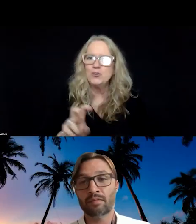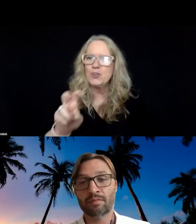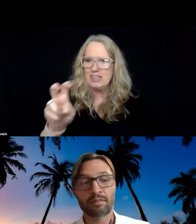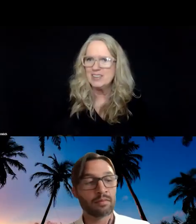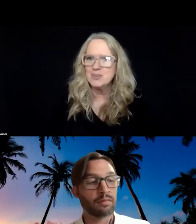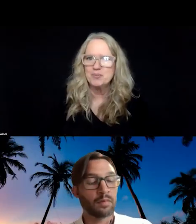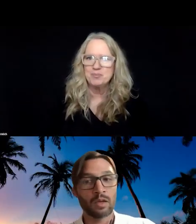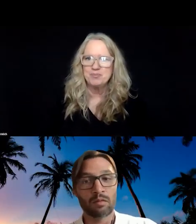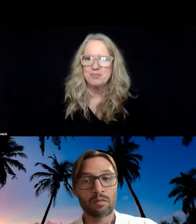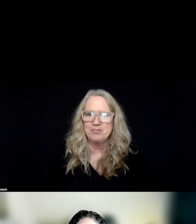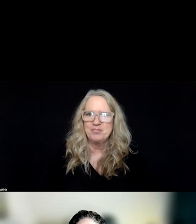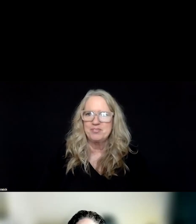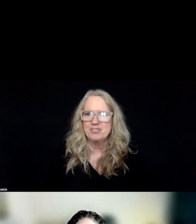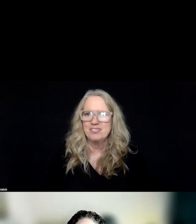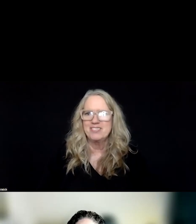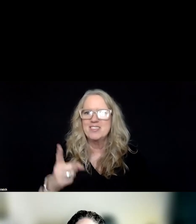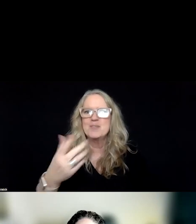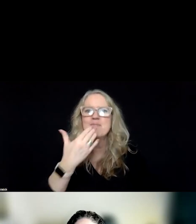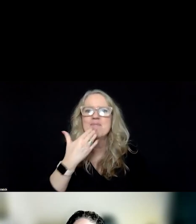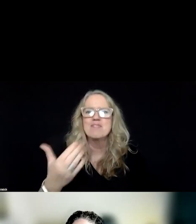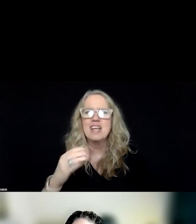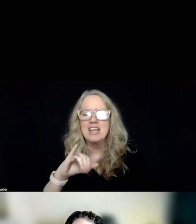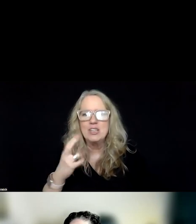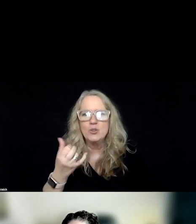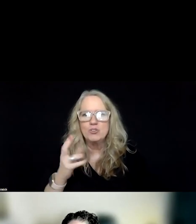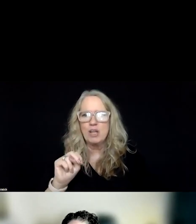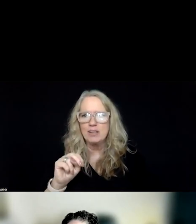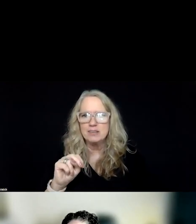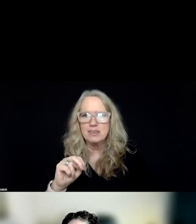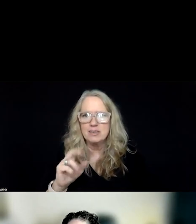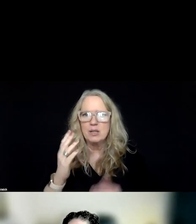THANK YOU, JUSTIN. WE CAN GO TO THE NEXT SLIDE.